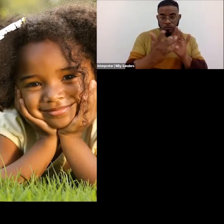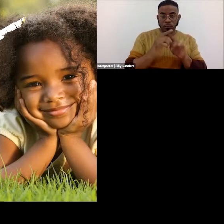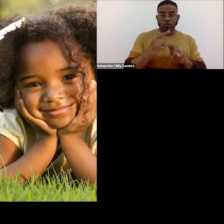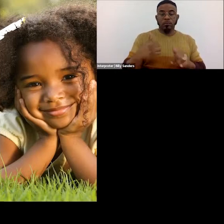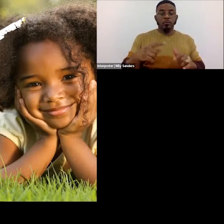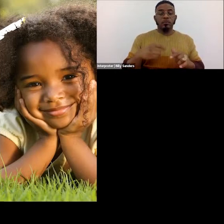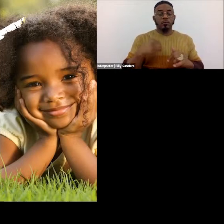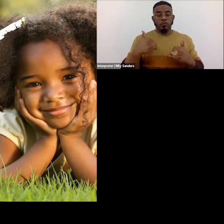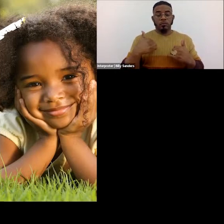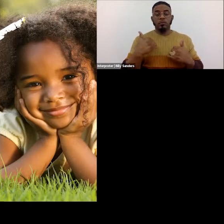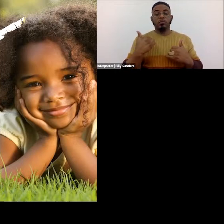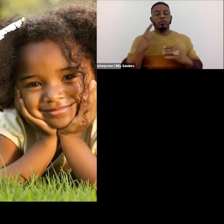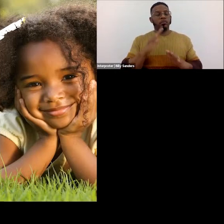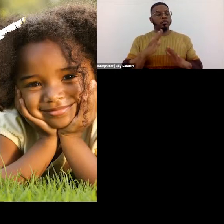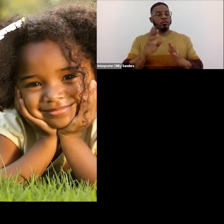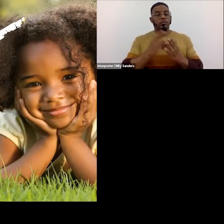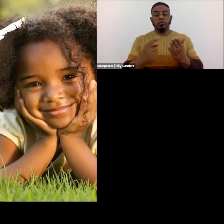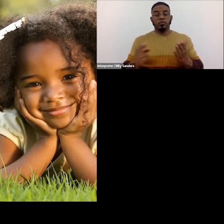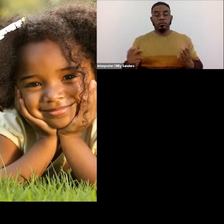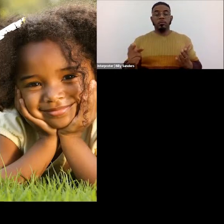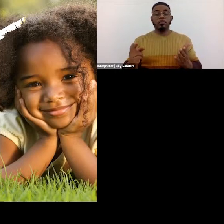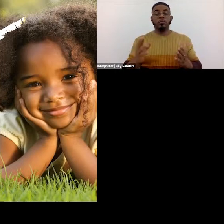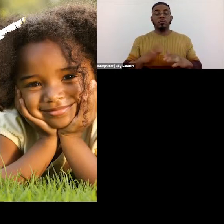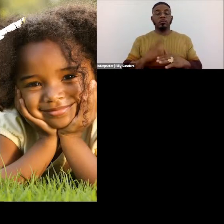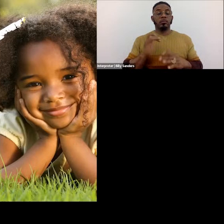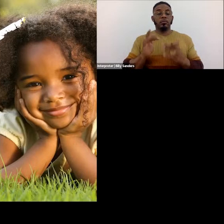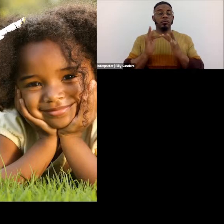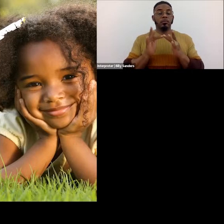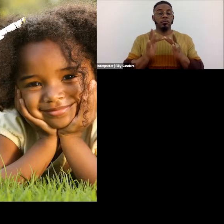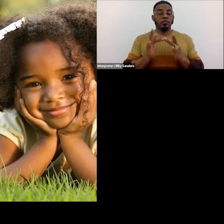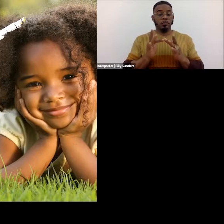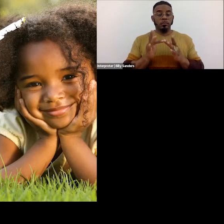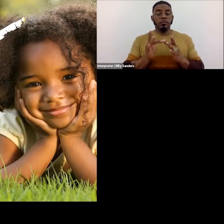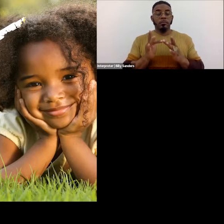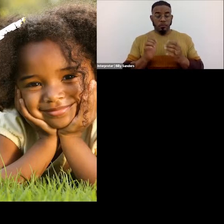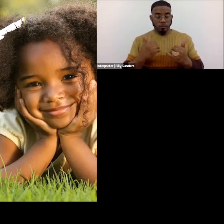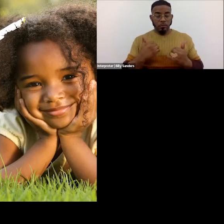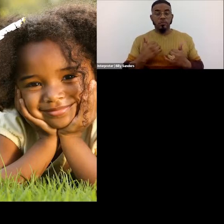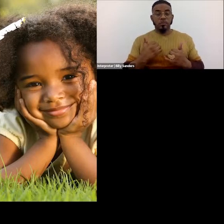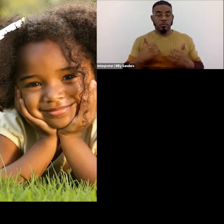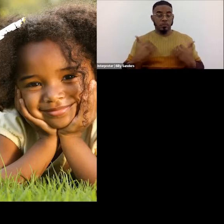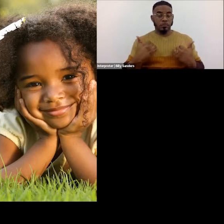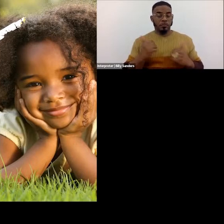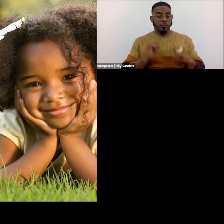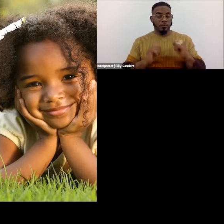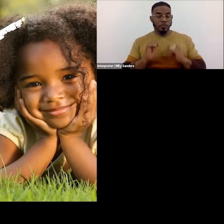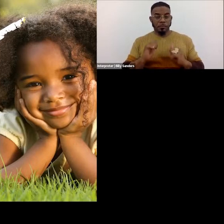We have wonderful resources on our website. We have a young performers page